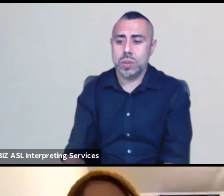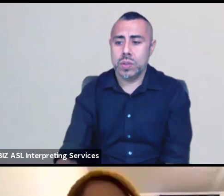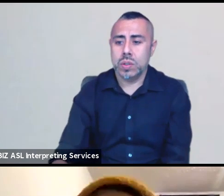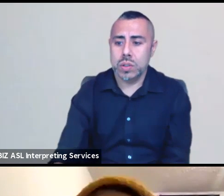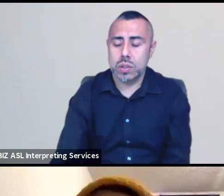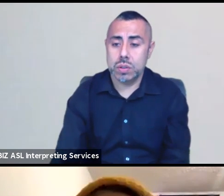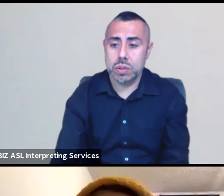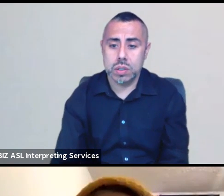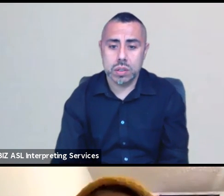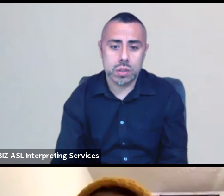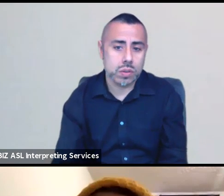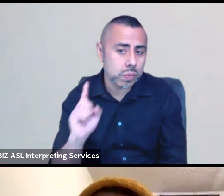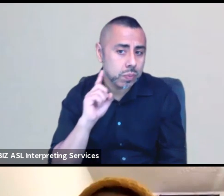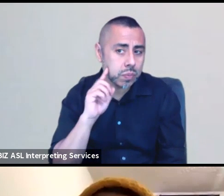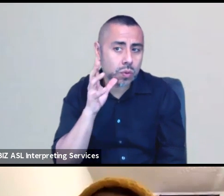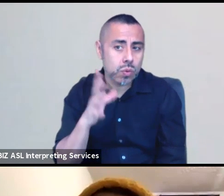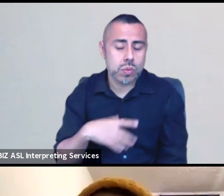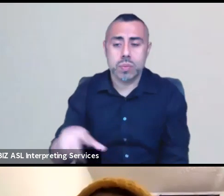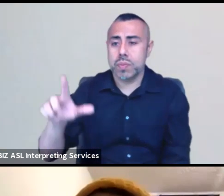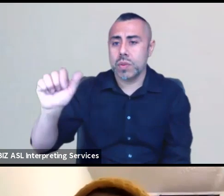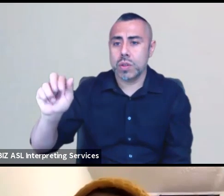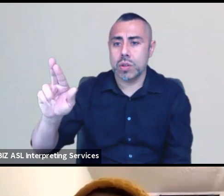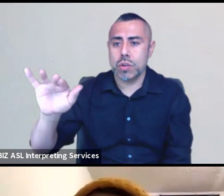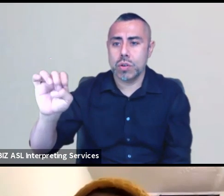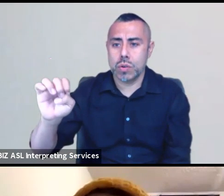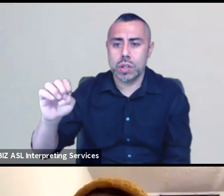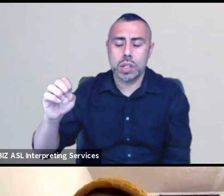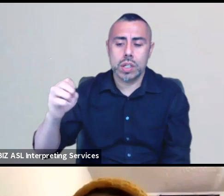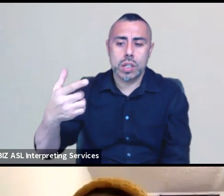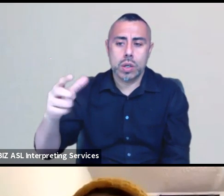I am Lori Goldstein, I'm an employment local from Chicago, Illinois.